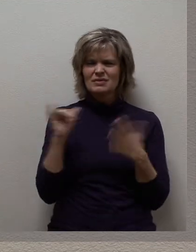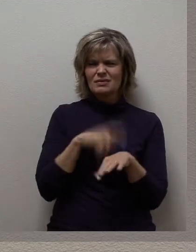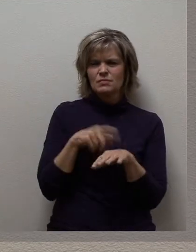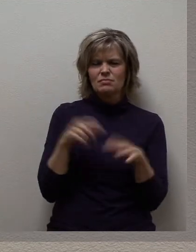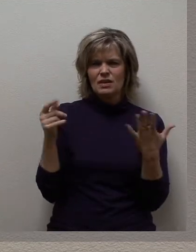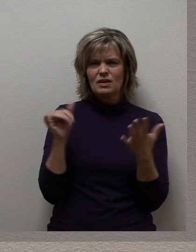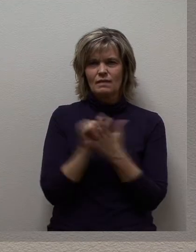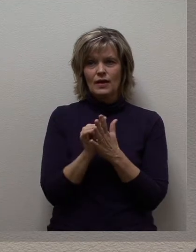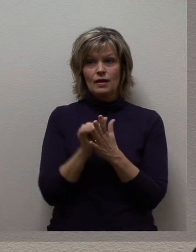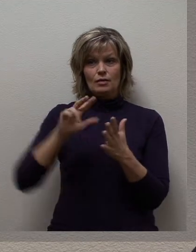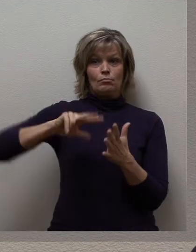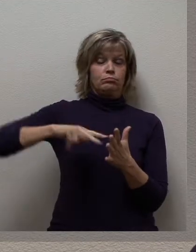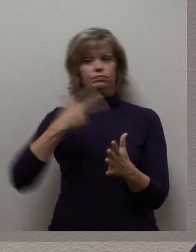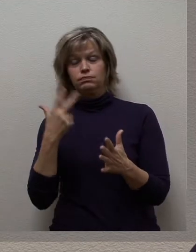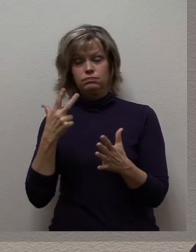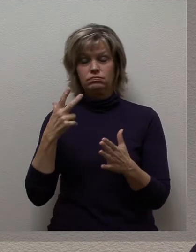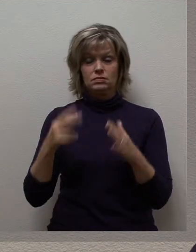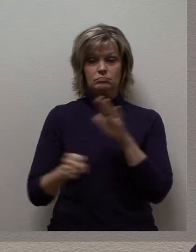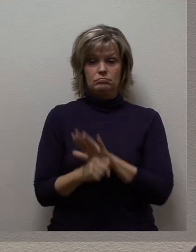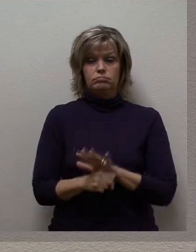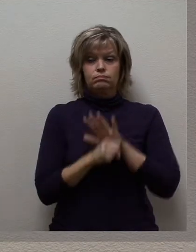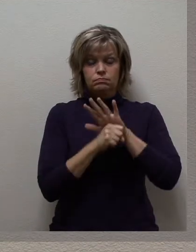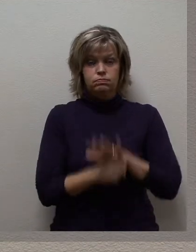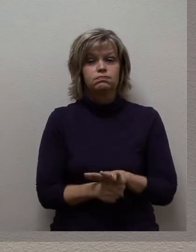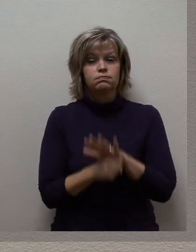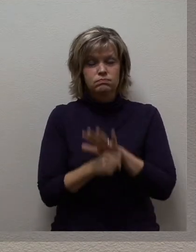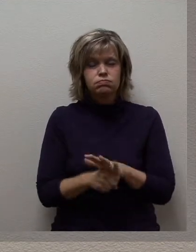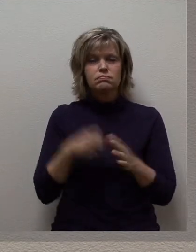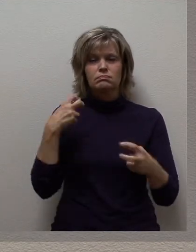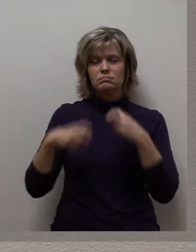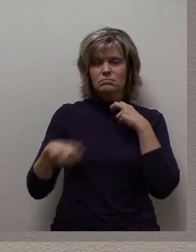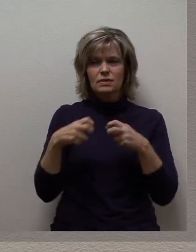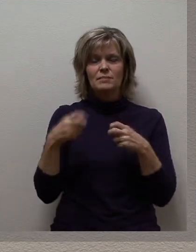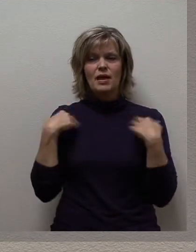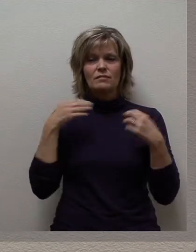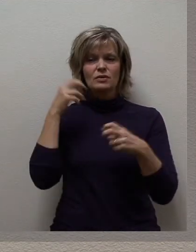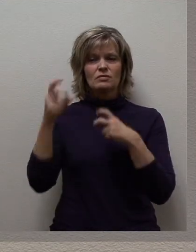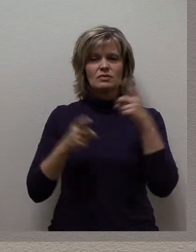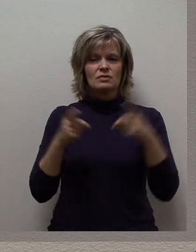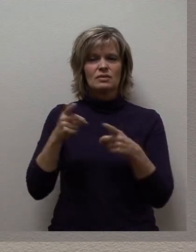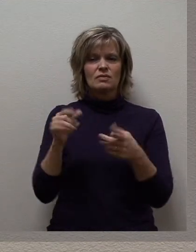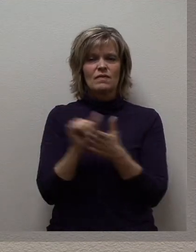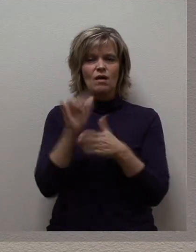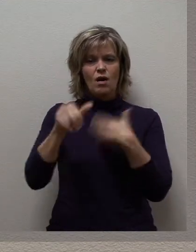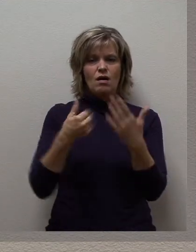At the same time it triples their stress and their problems. And having to deal with all of